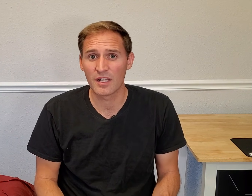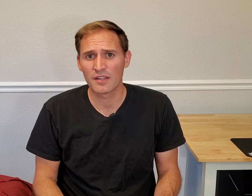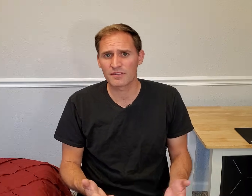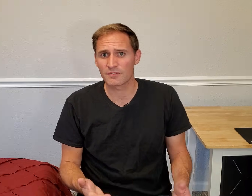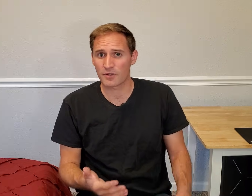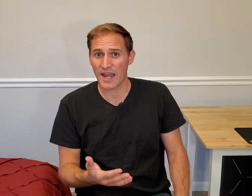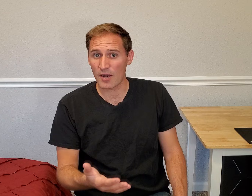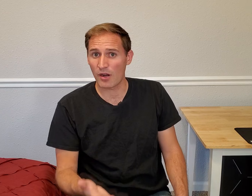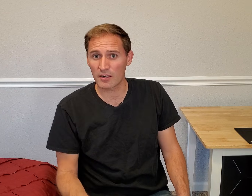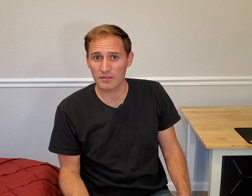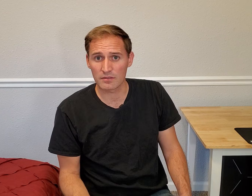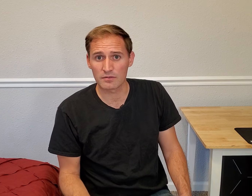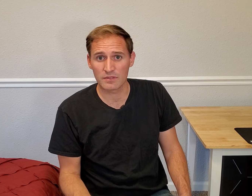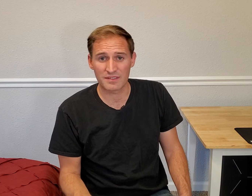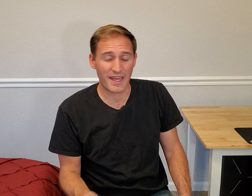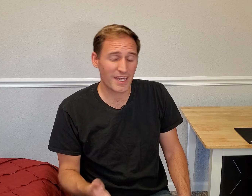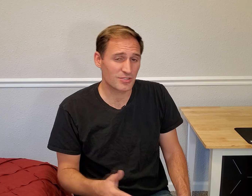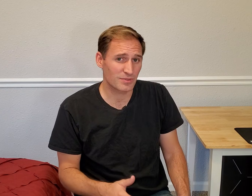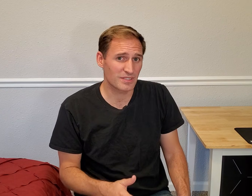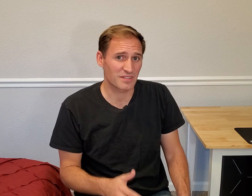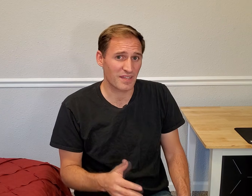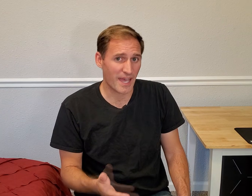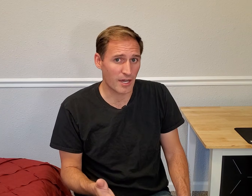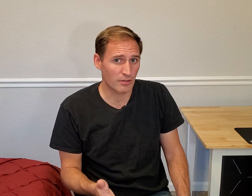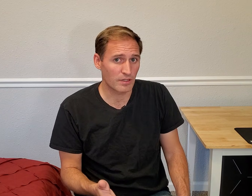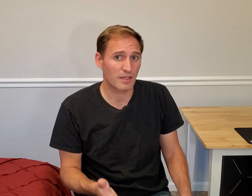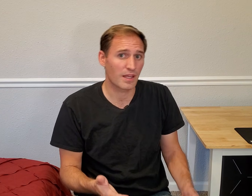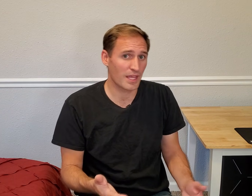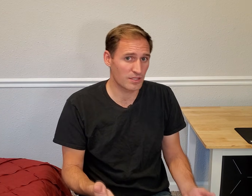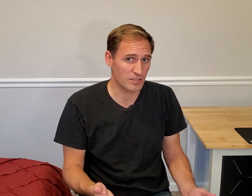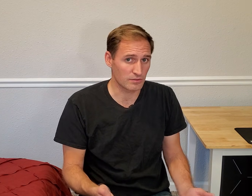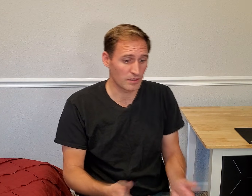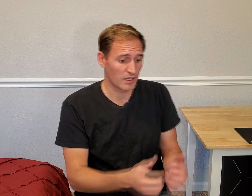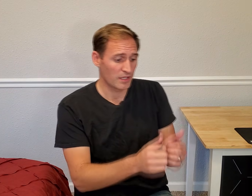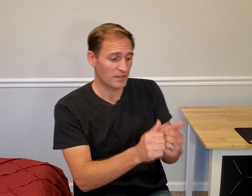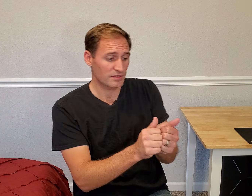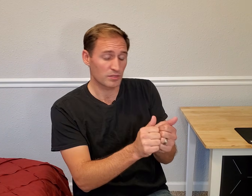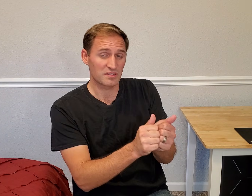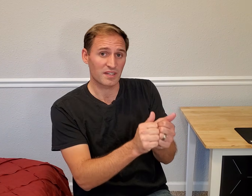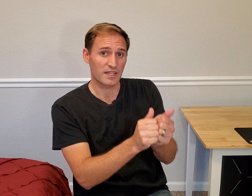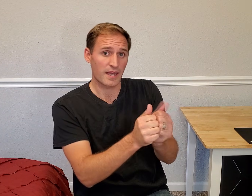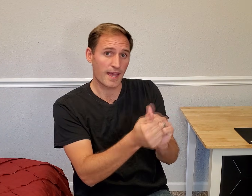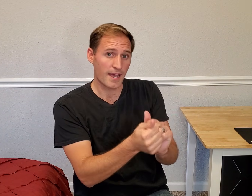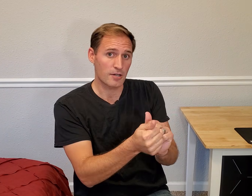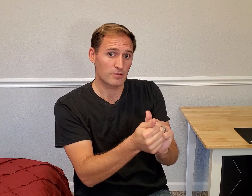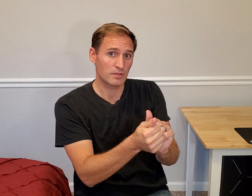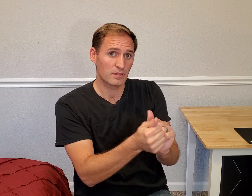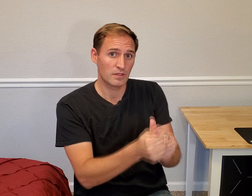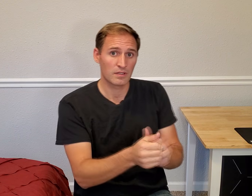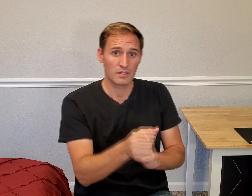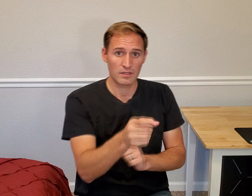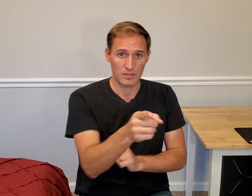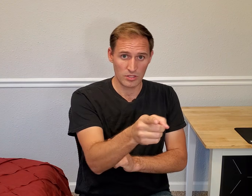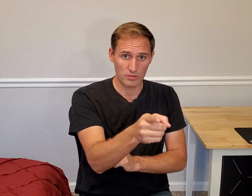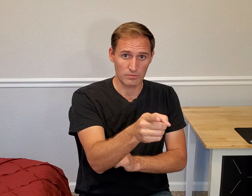So for 'how are you' it's actually just "how" and "you". So you would sign "how you".